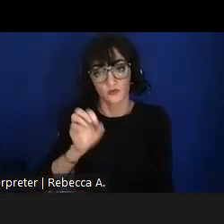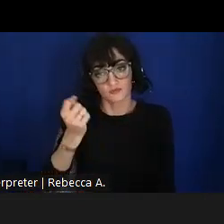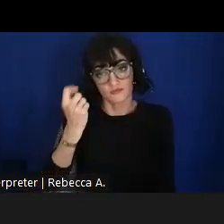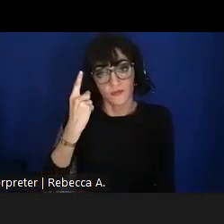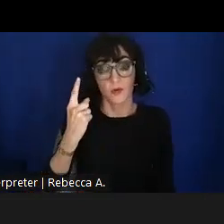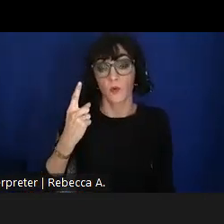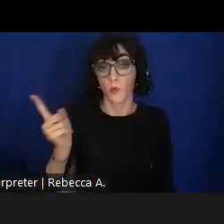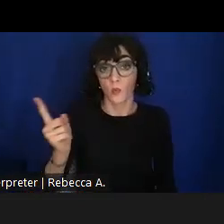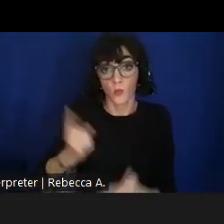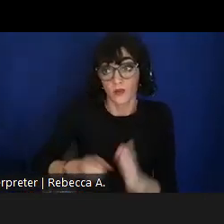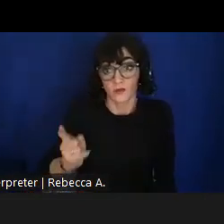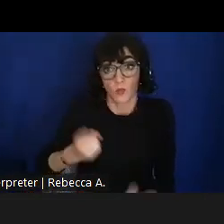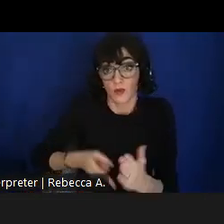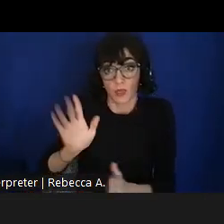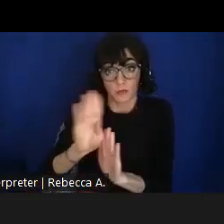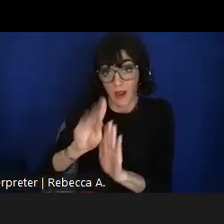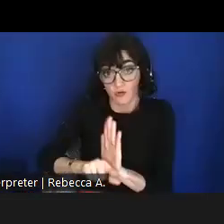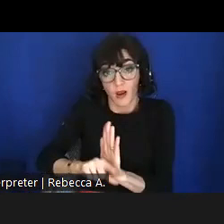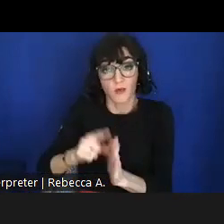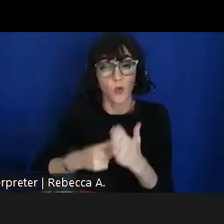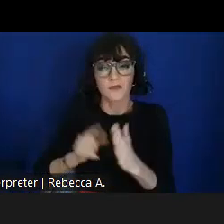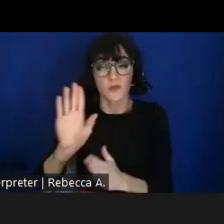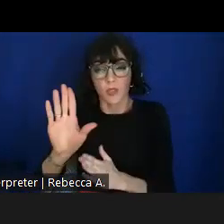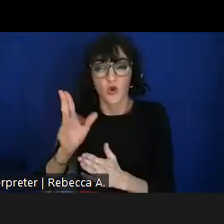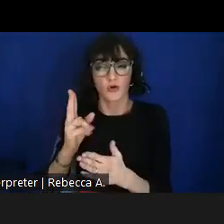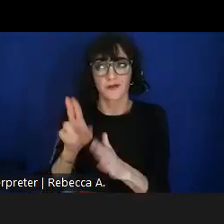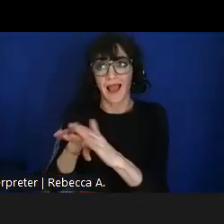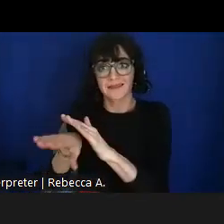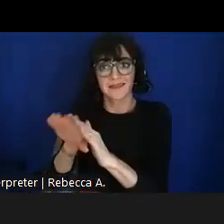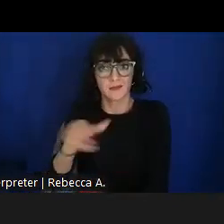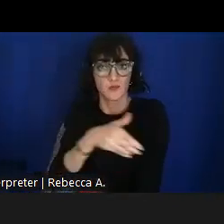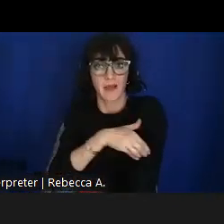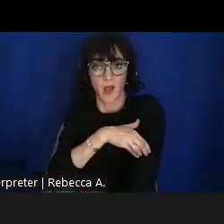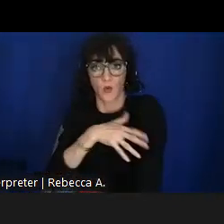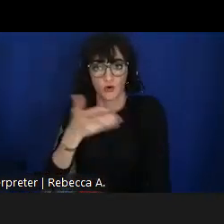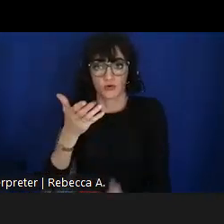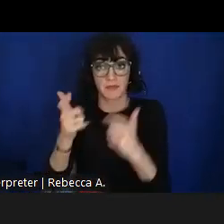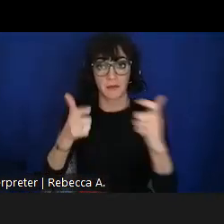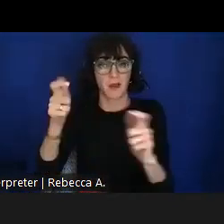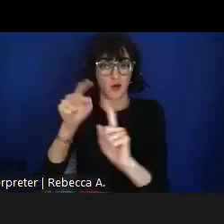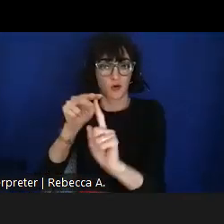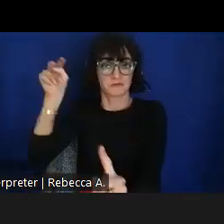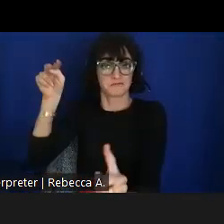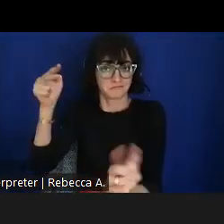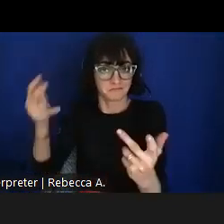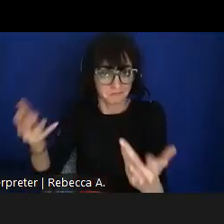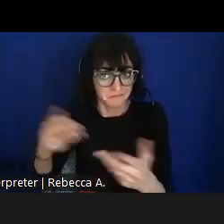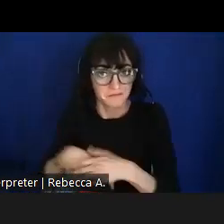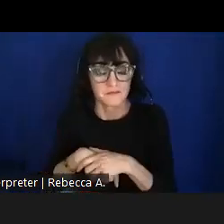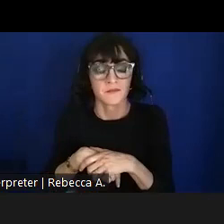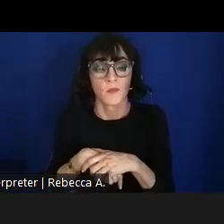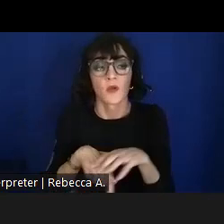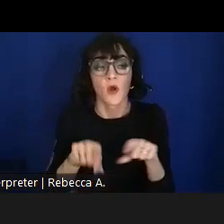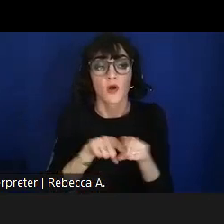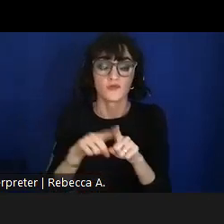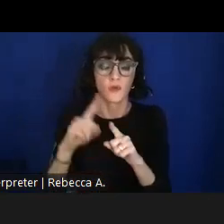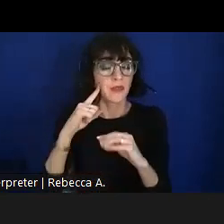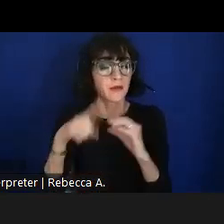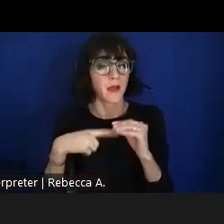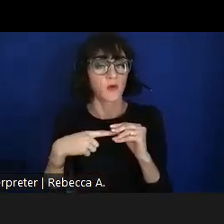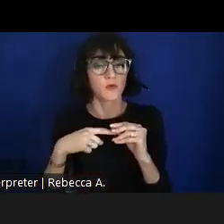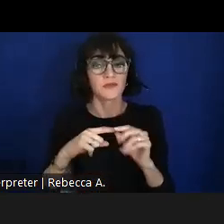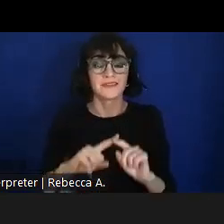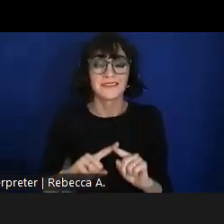power in the larger society they also look at um how different people that how the power